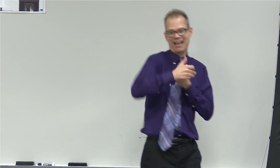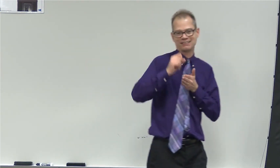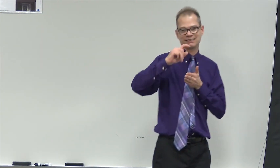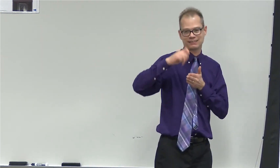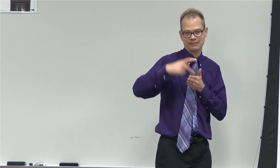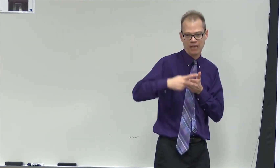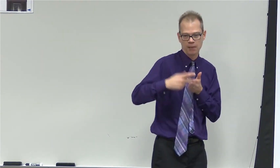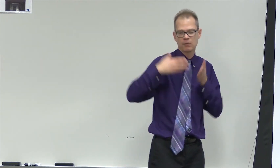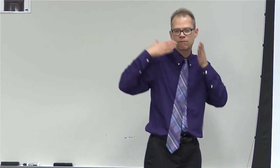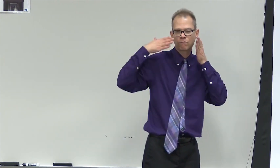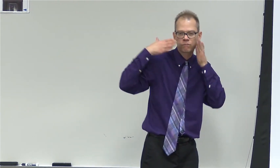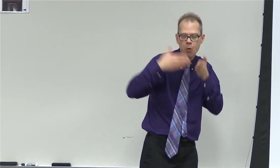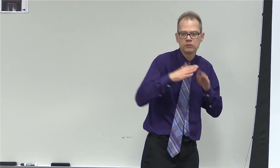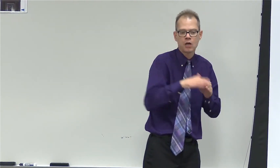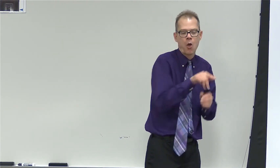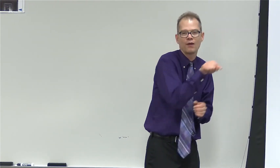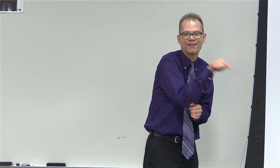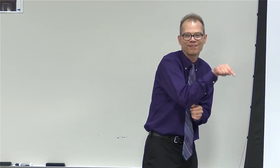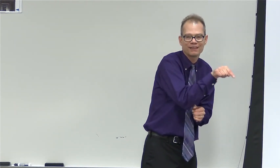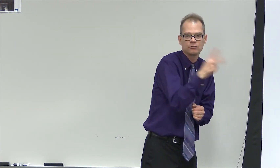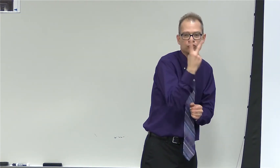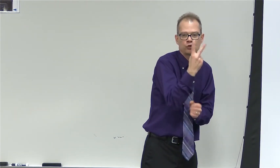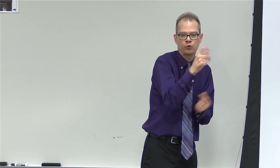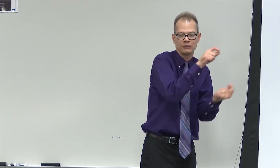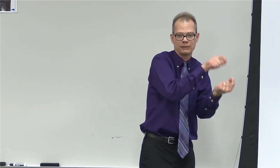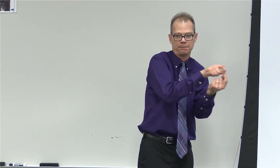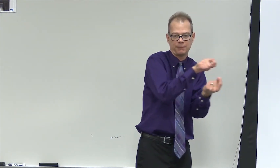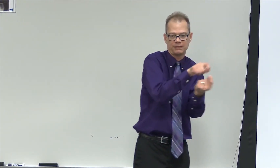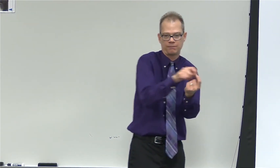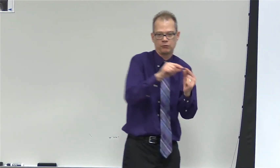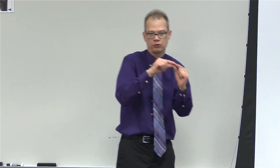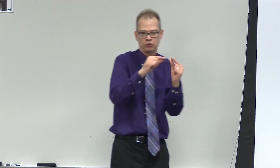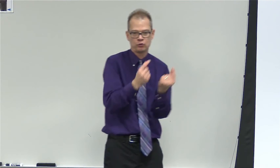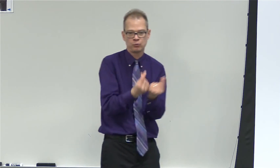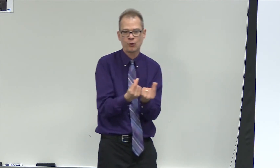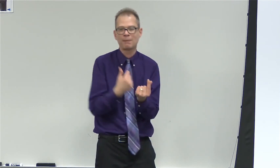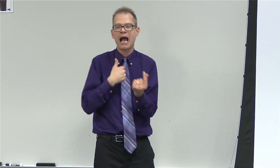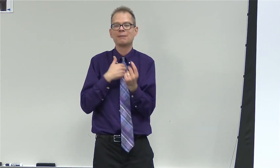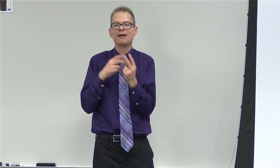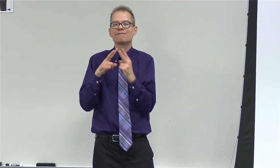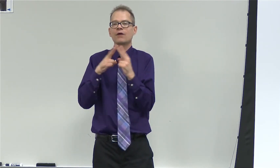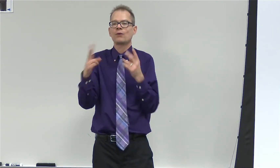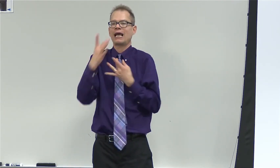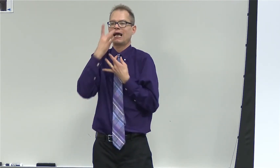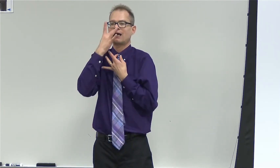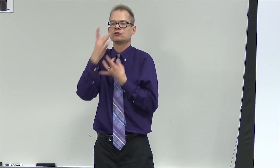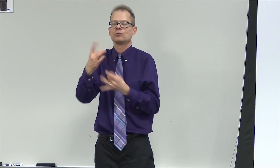and I want to focus on these two specific groups.